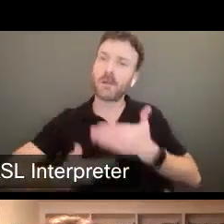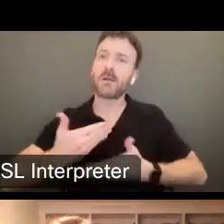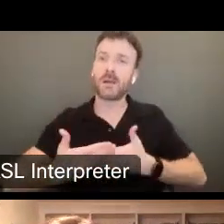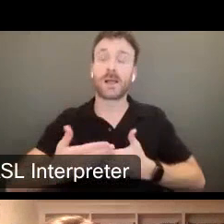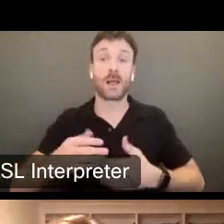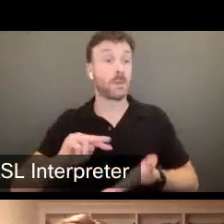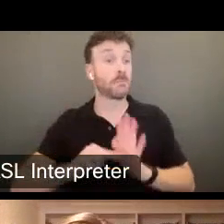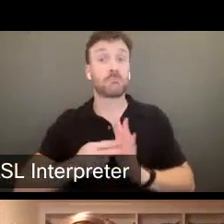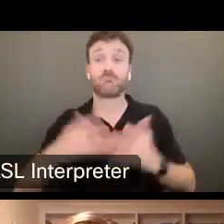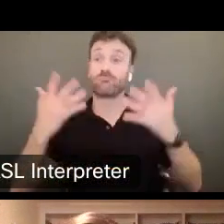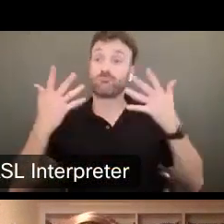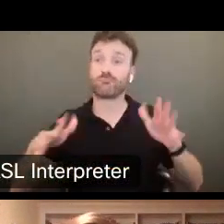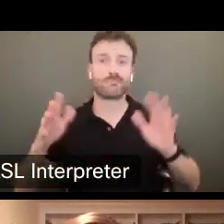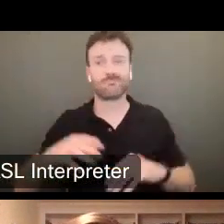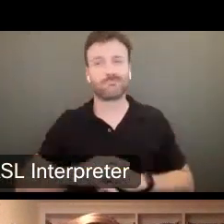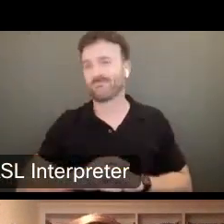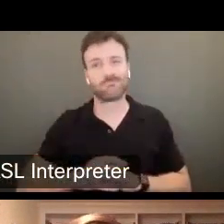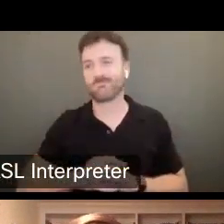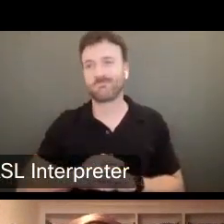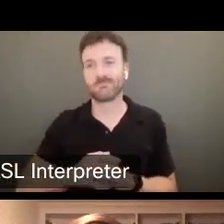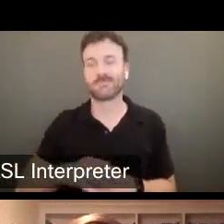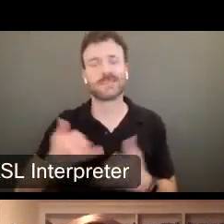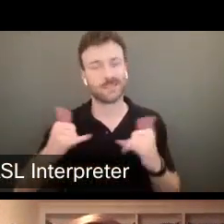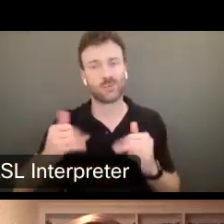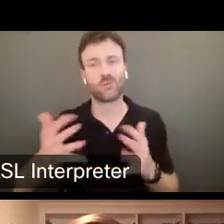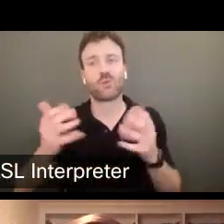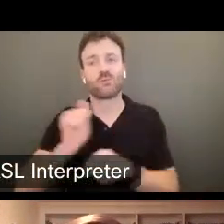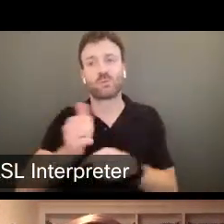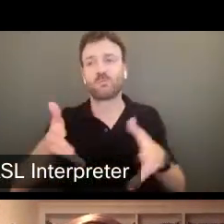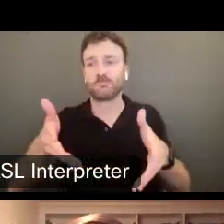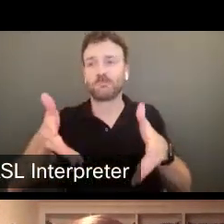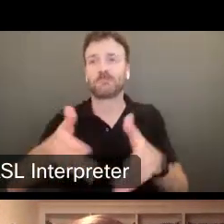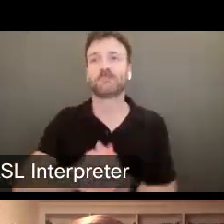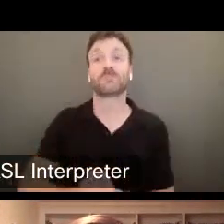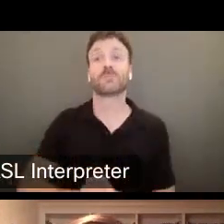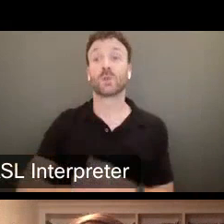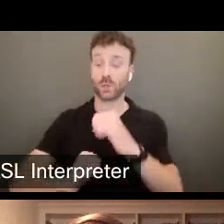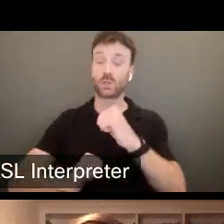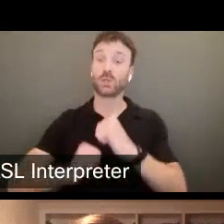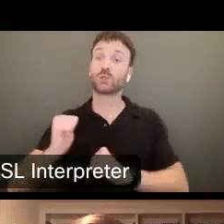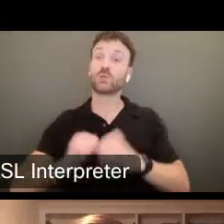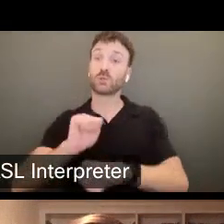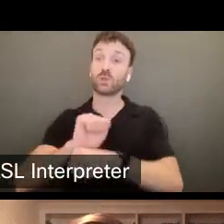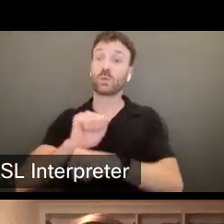end of this work, and there's still a lot to do. The matter of making construction work zones more accessible is advancing the city's commitment